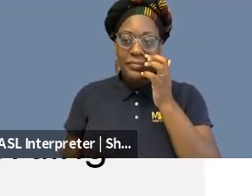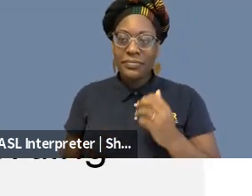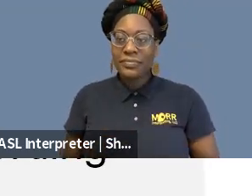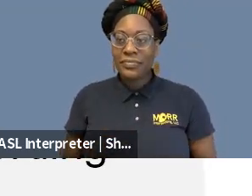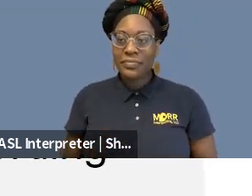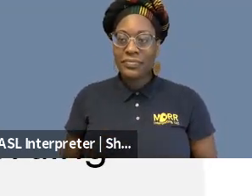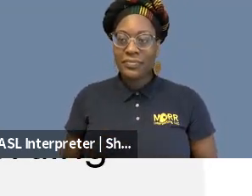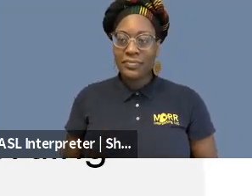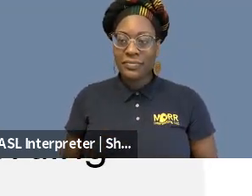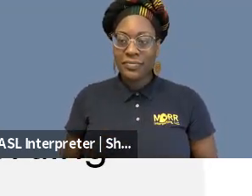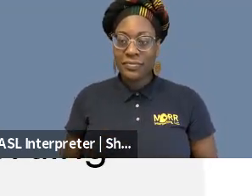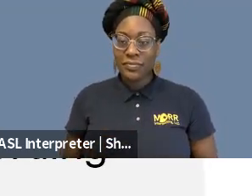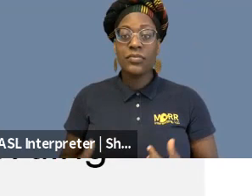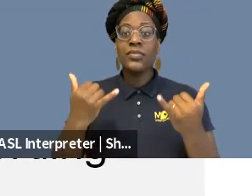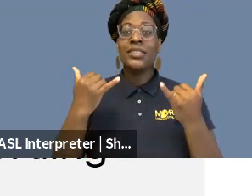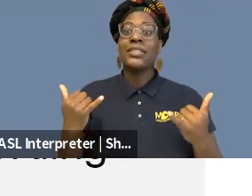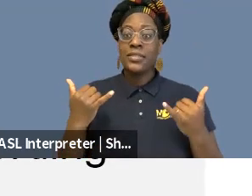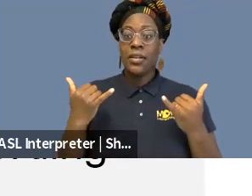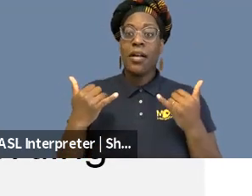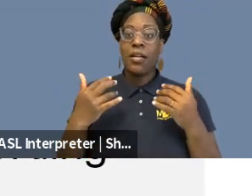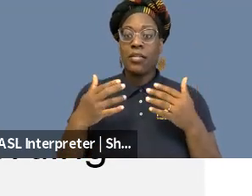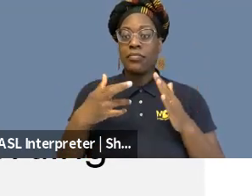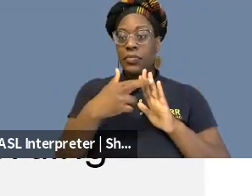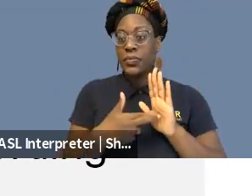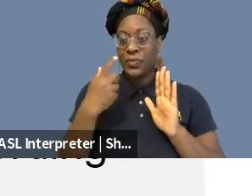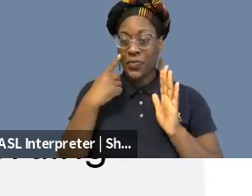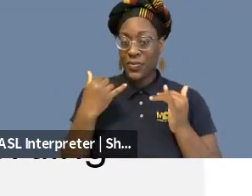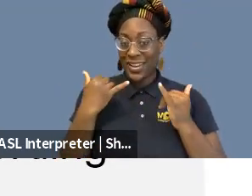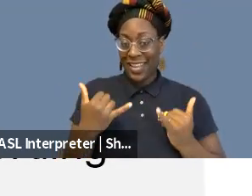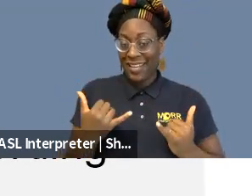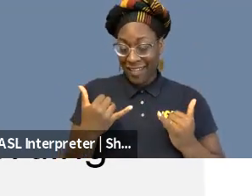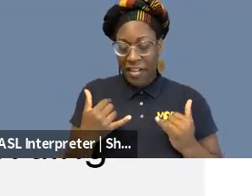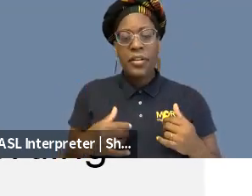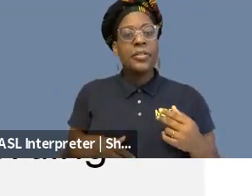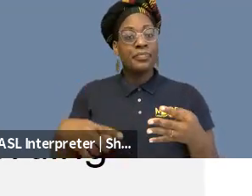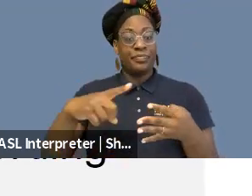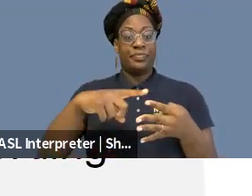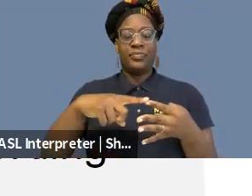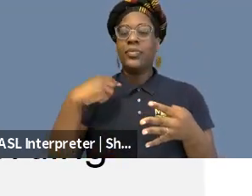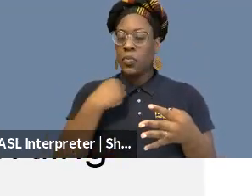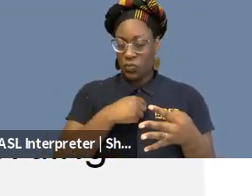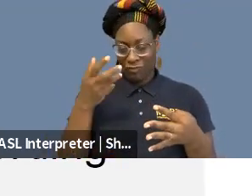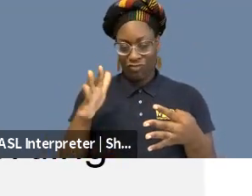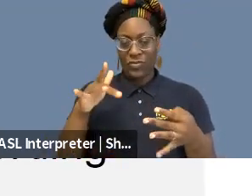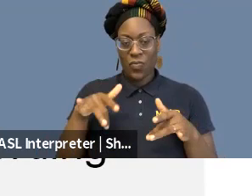guidelines for you, please note that we are recording. That way we can share these videos,